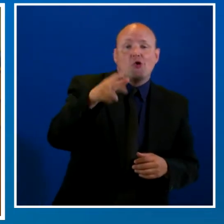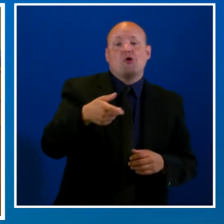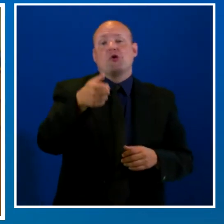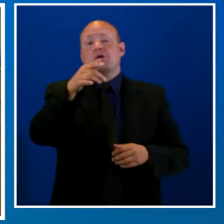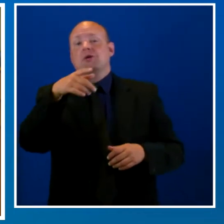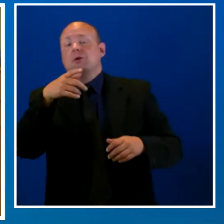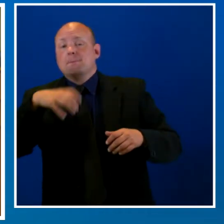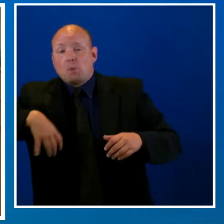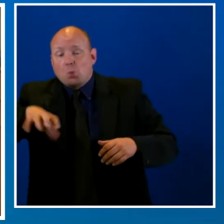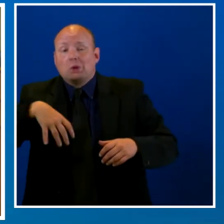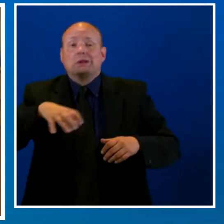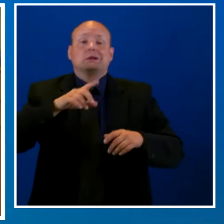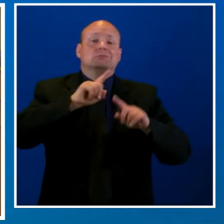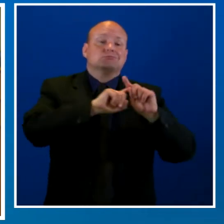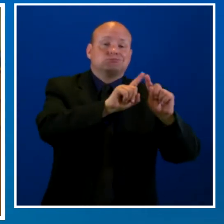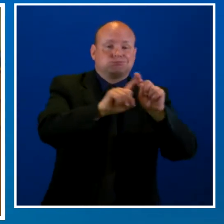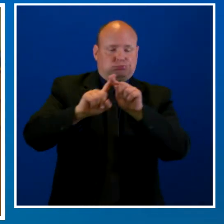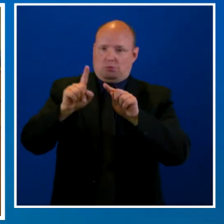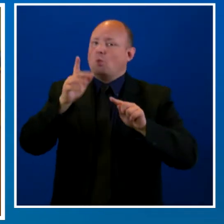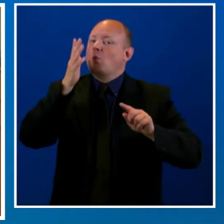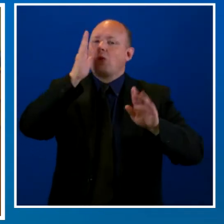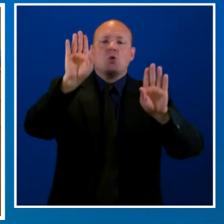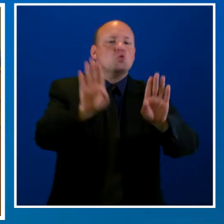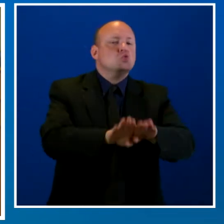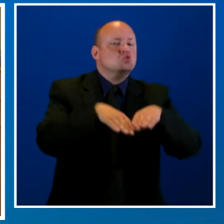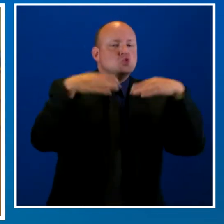Except for large indoor events like sports concerts and